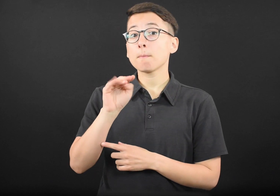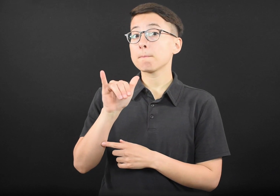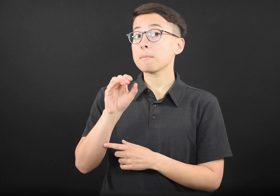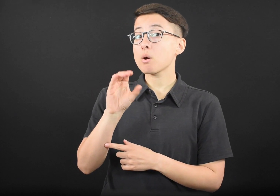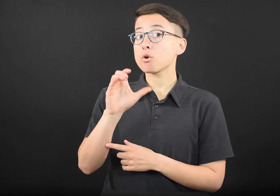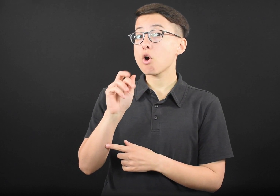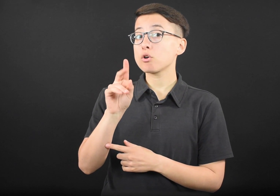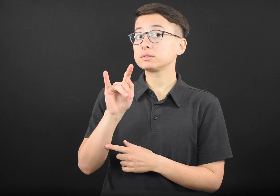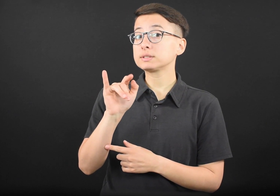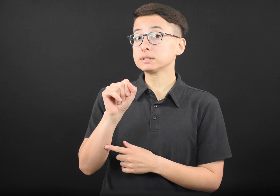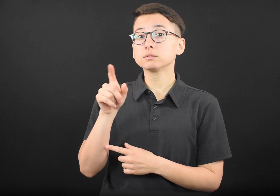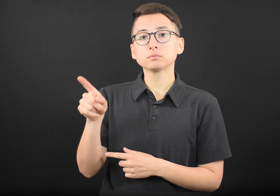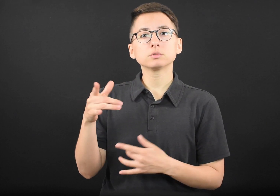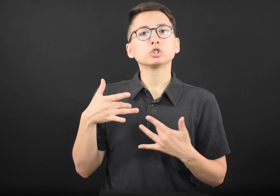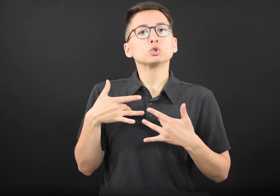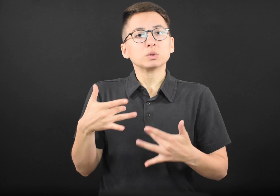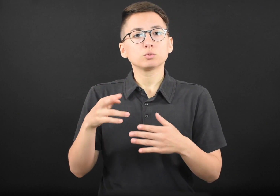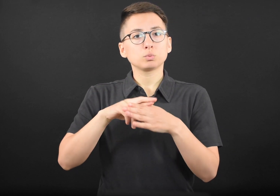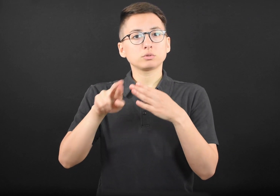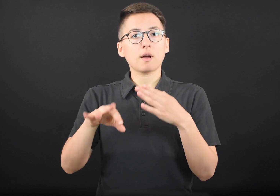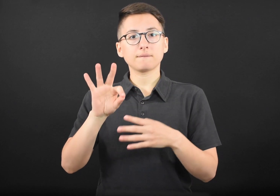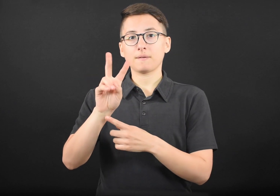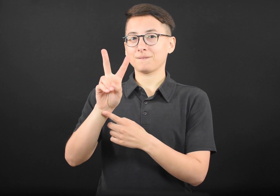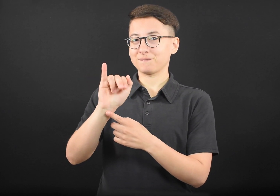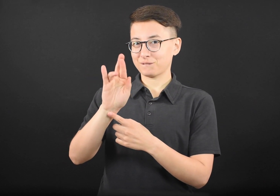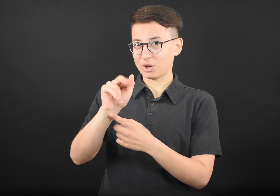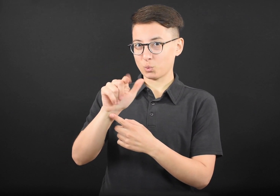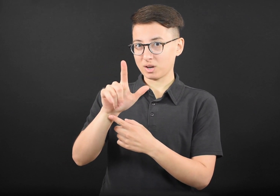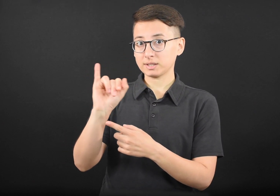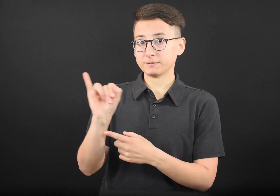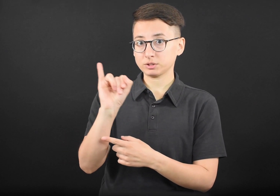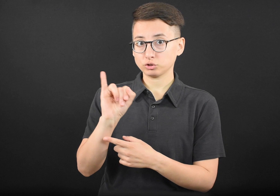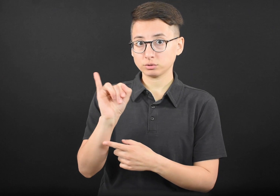myocarditis is usually the result of a viral infection,